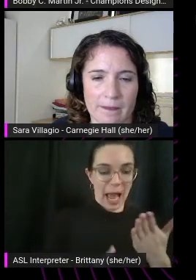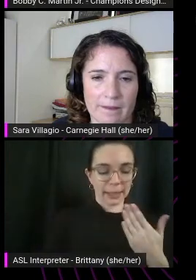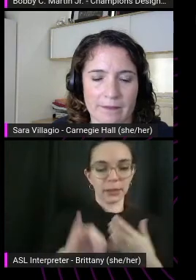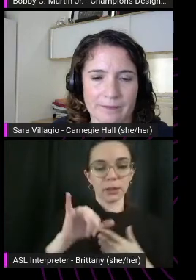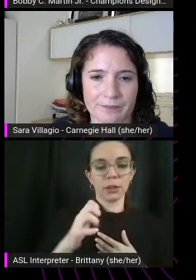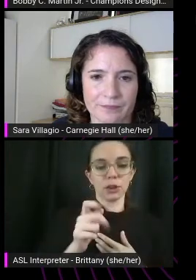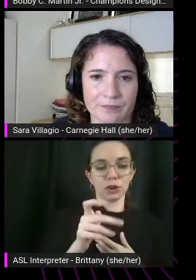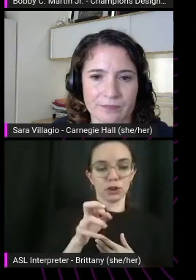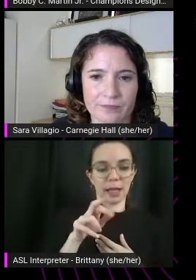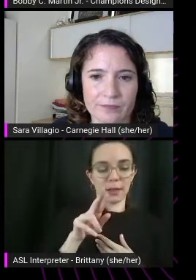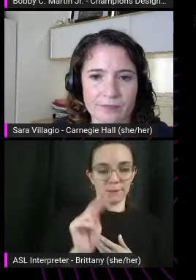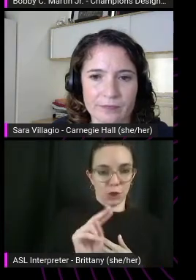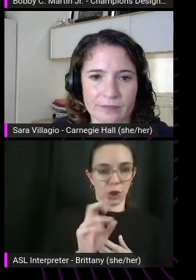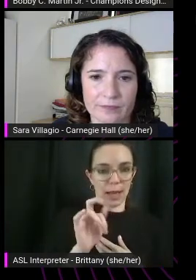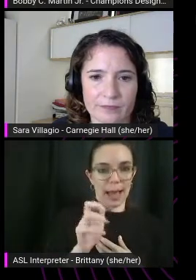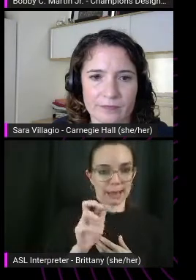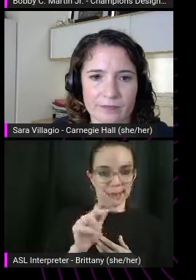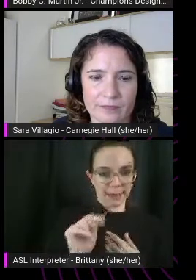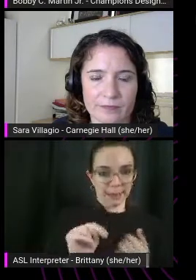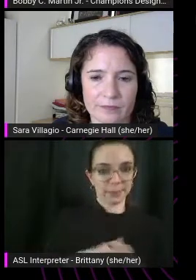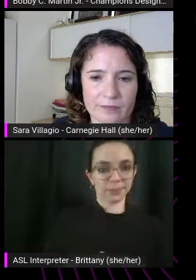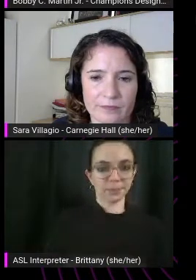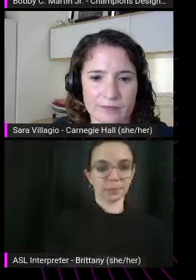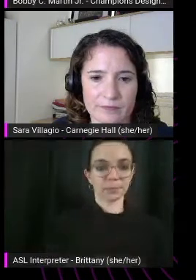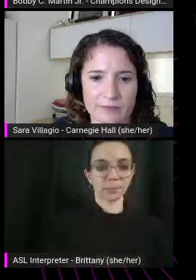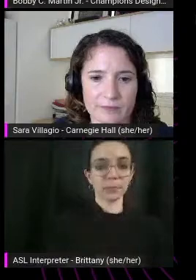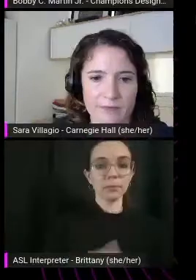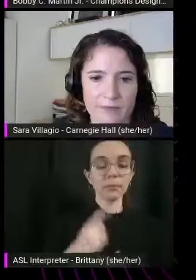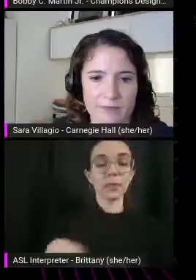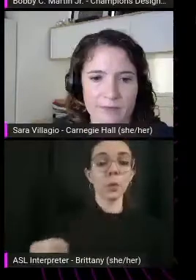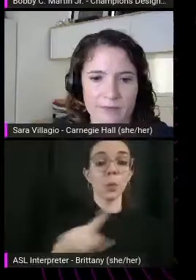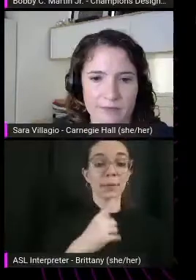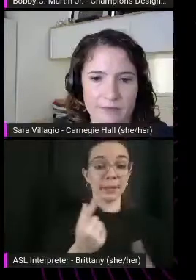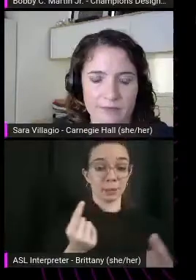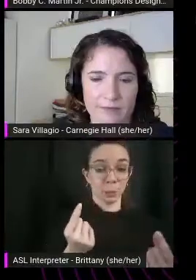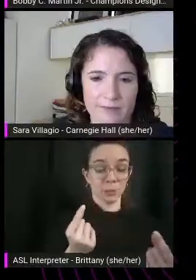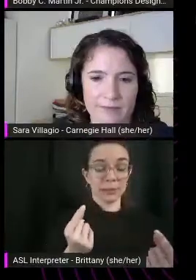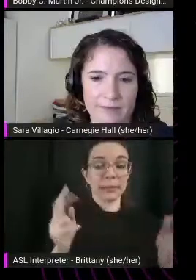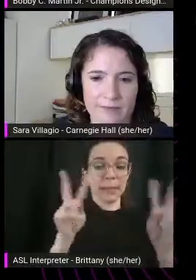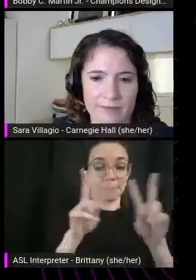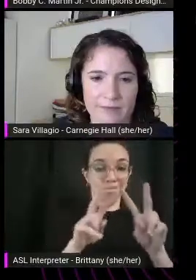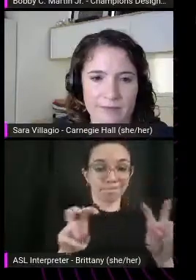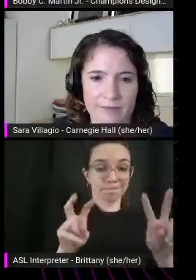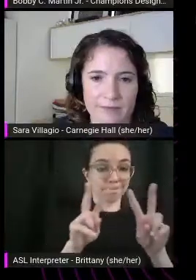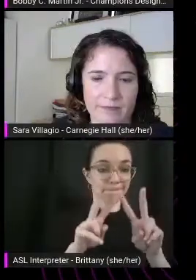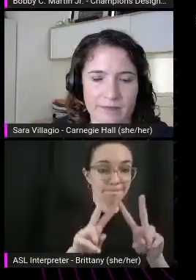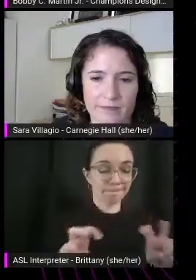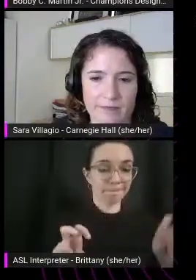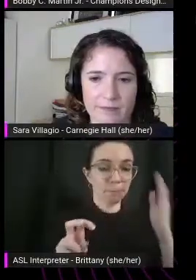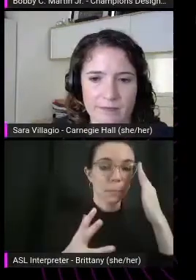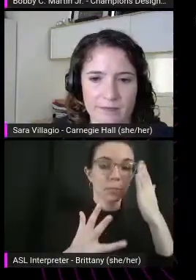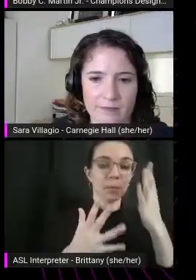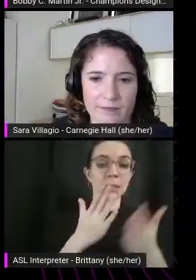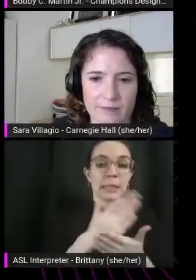So what they were able to do is parse through a lot of different, some of our current clients and partners